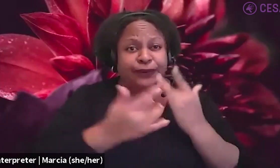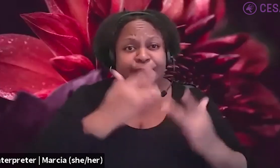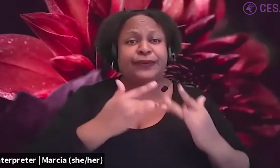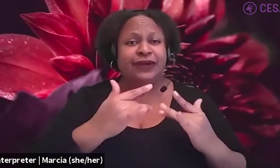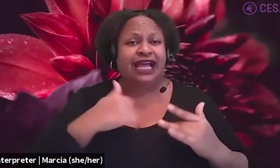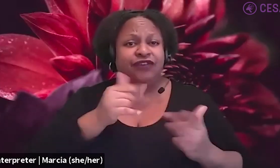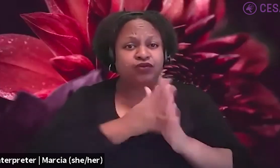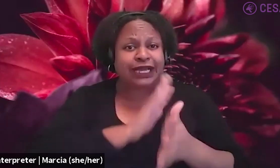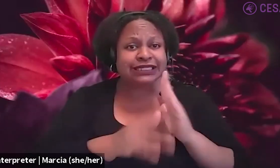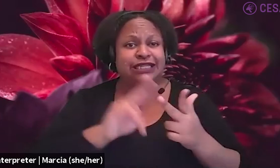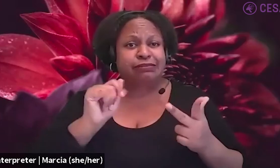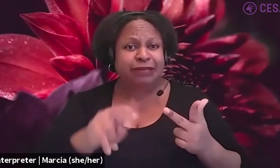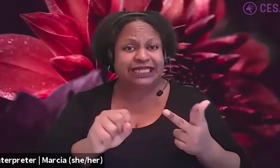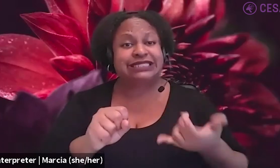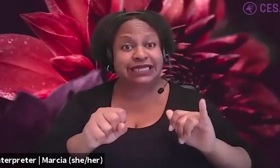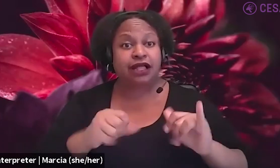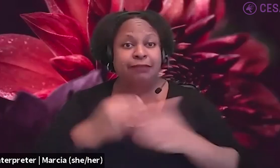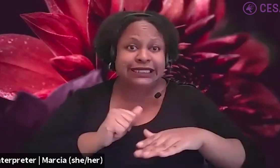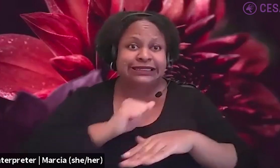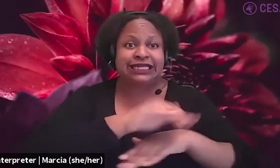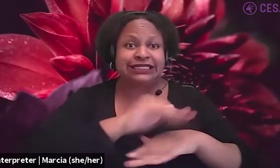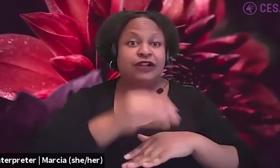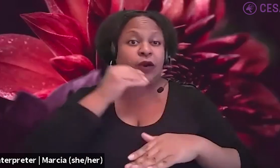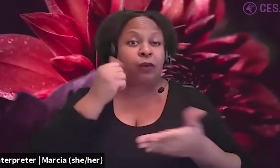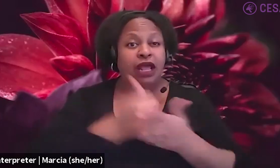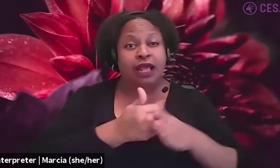Even then still sending barrels and money home to help the family dealing with food insecurities.